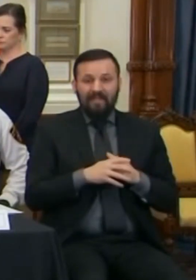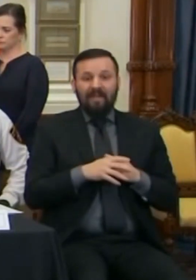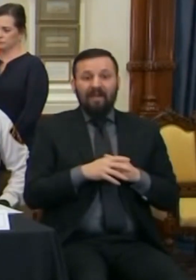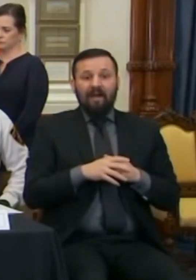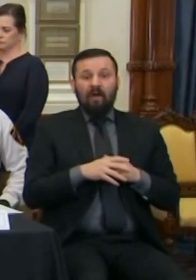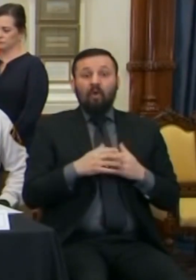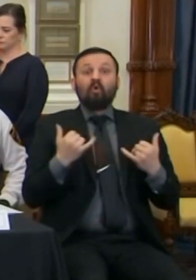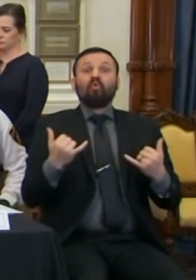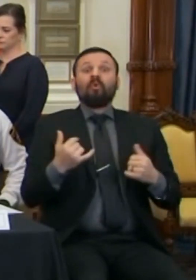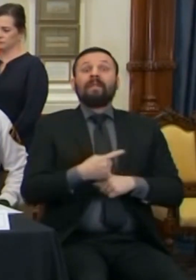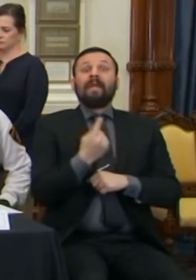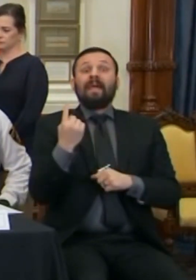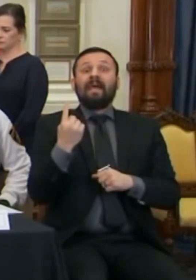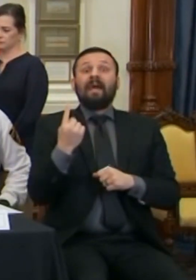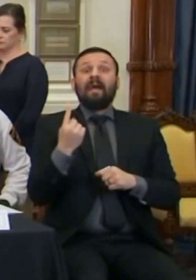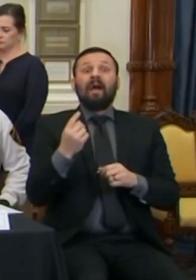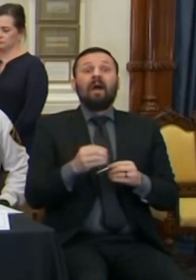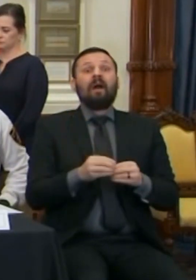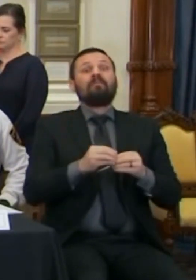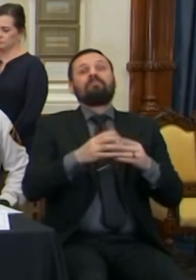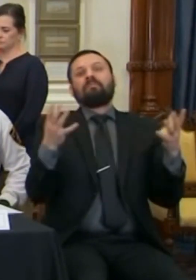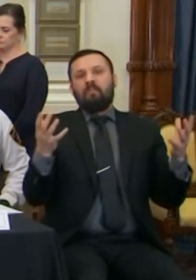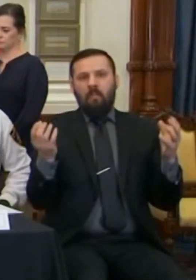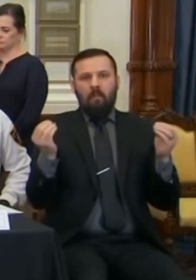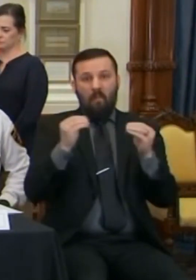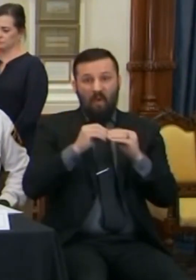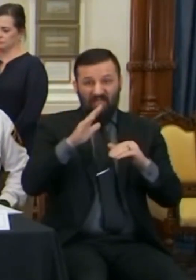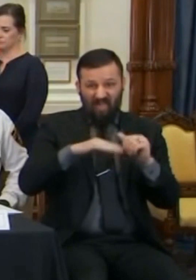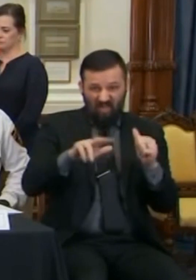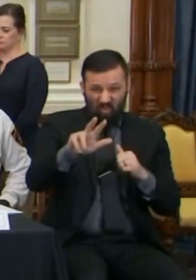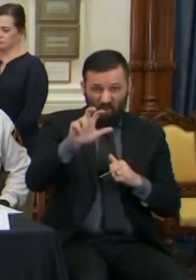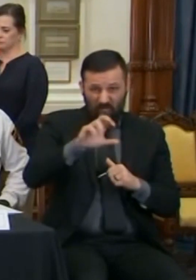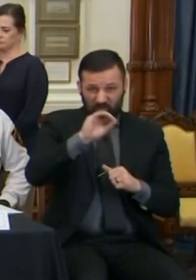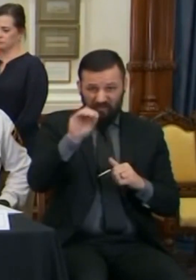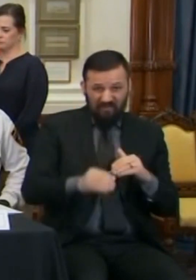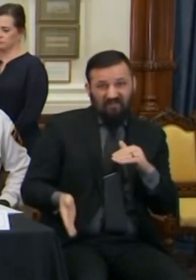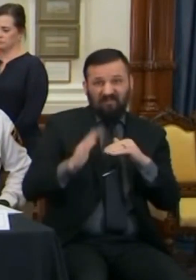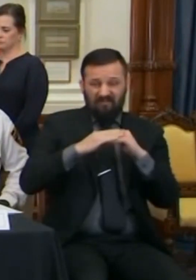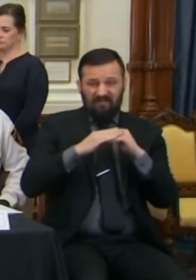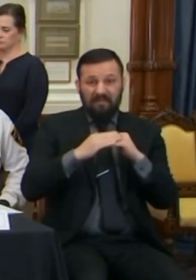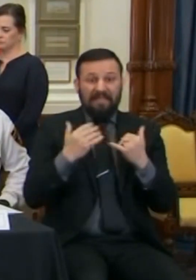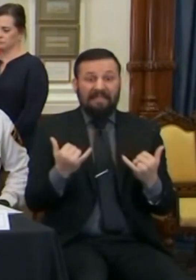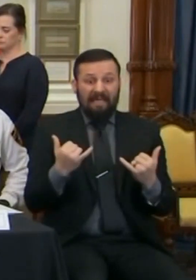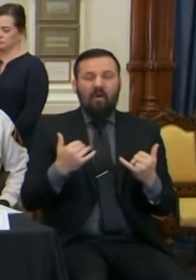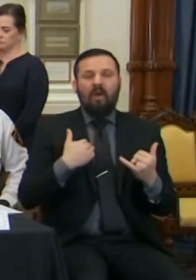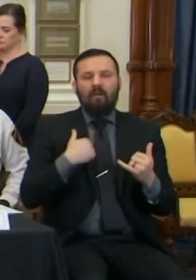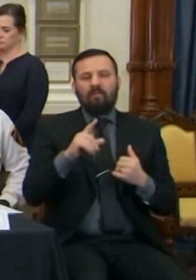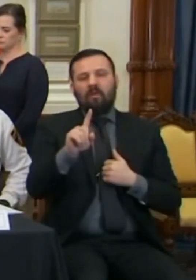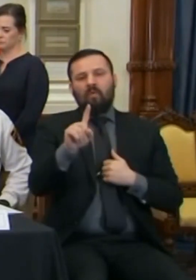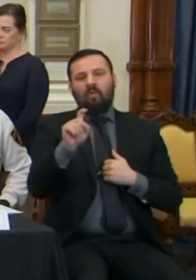that number has grown by more than 300% today we have more than 140 people in